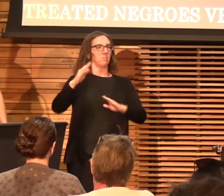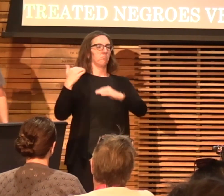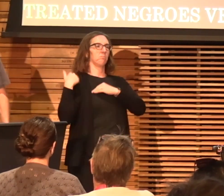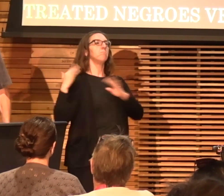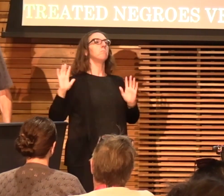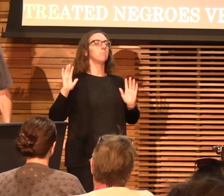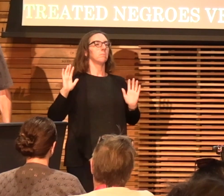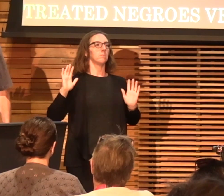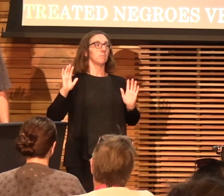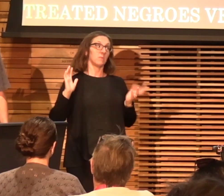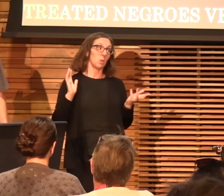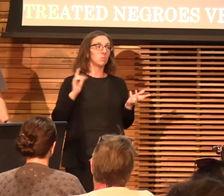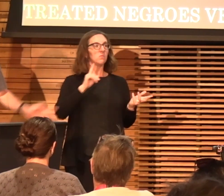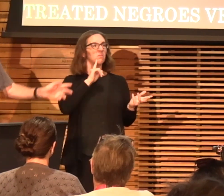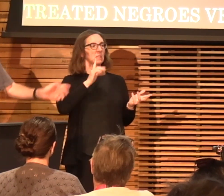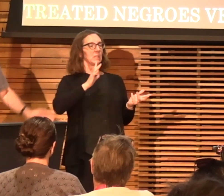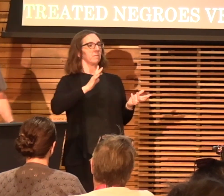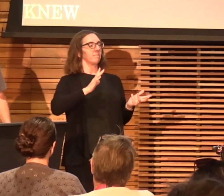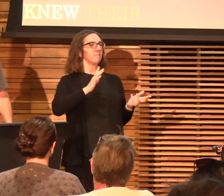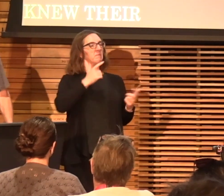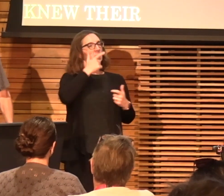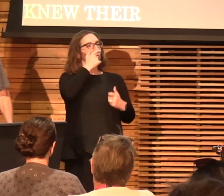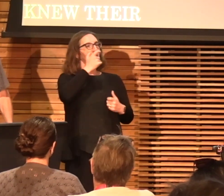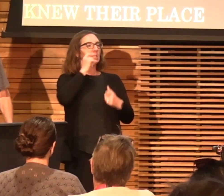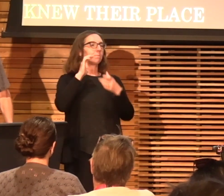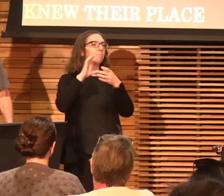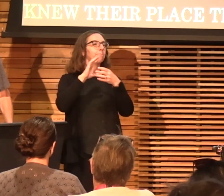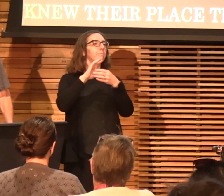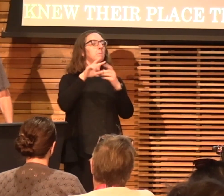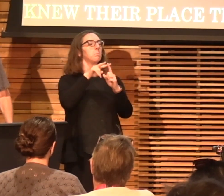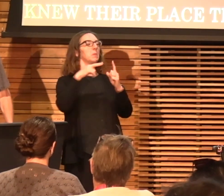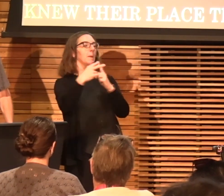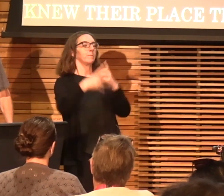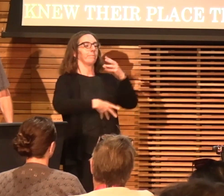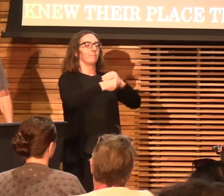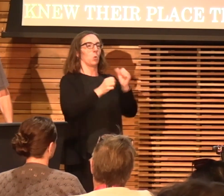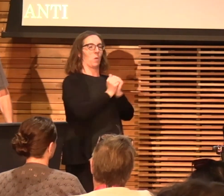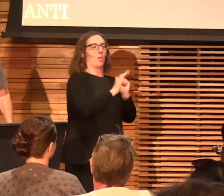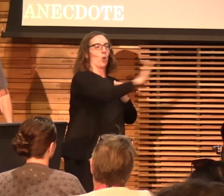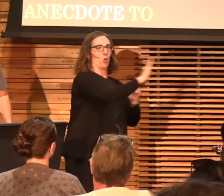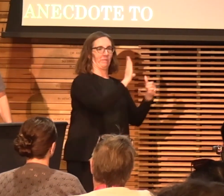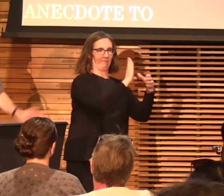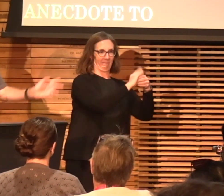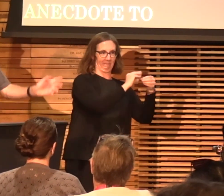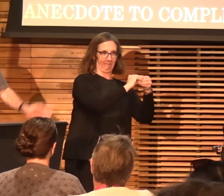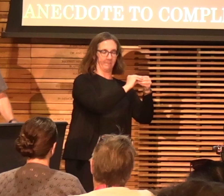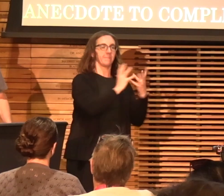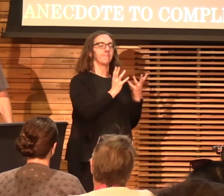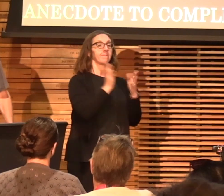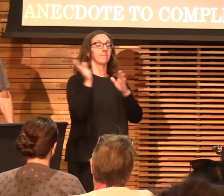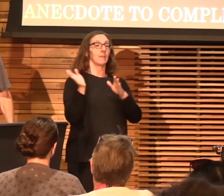Just thought sort of an interesting anecdote to compliment Lori's anecdote. As far as Betsy's book,